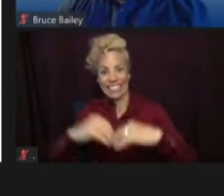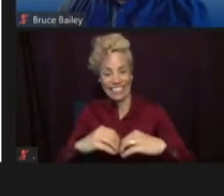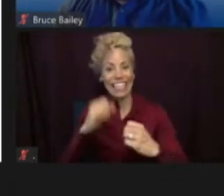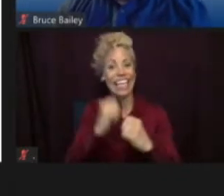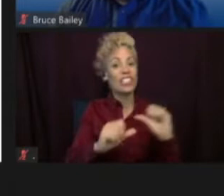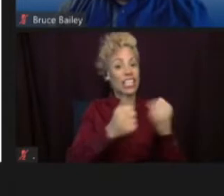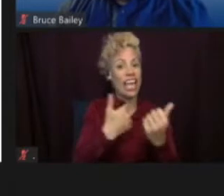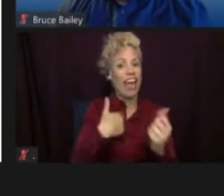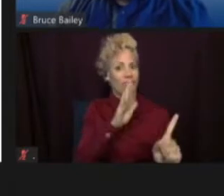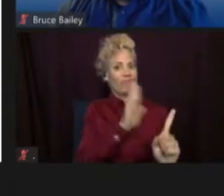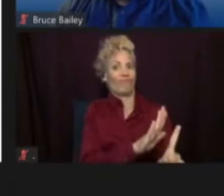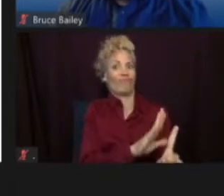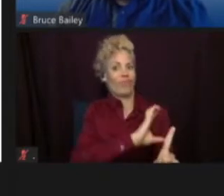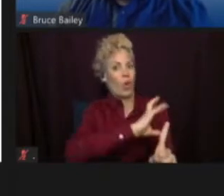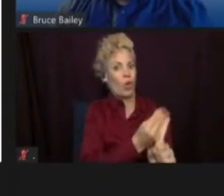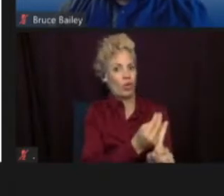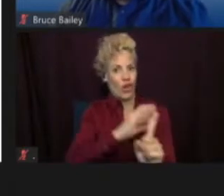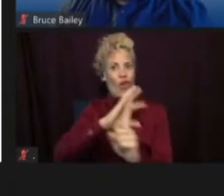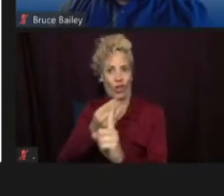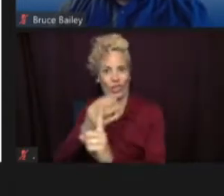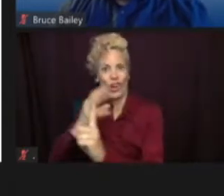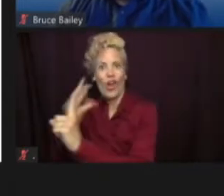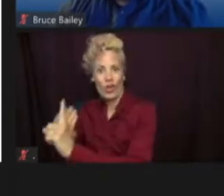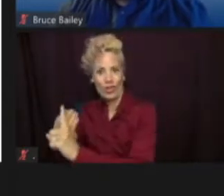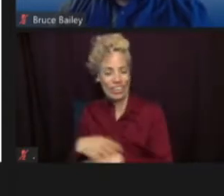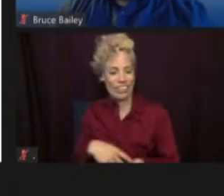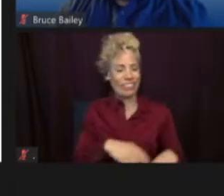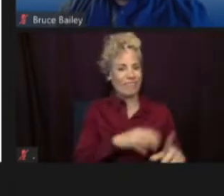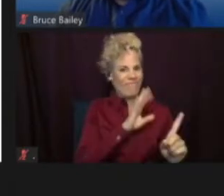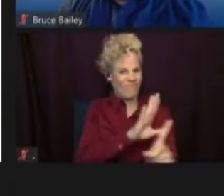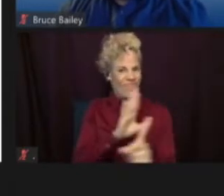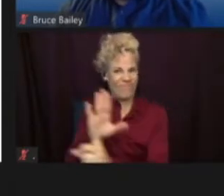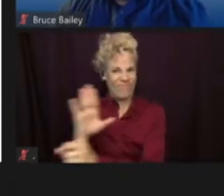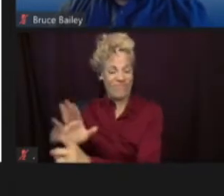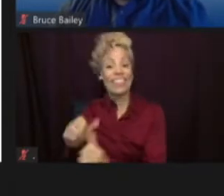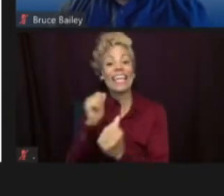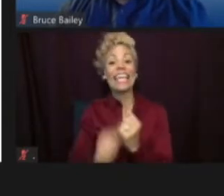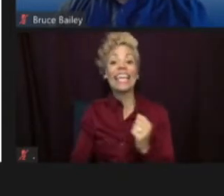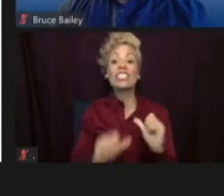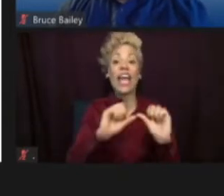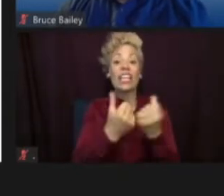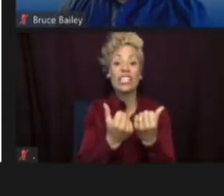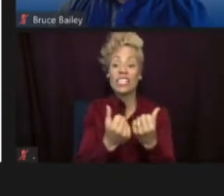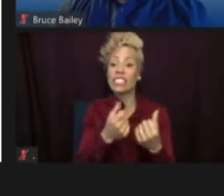And each agency has its own way of conducting and doing business.